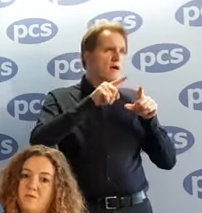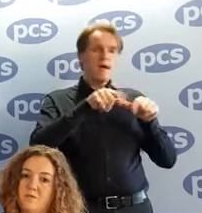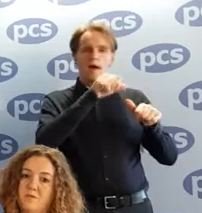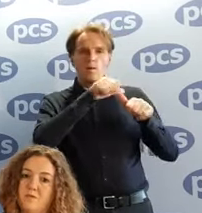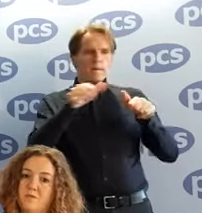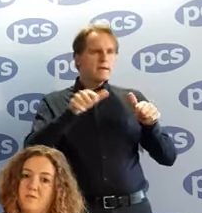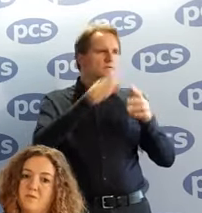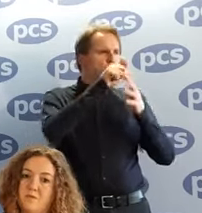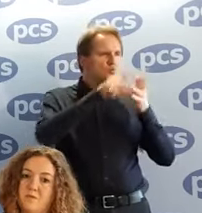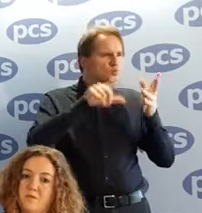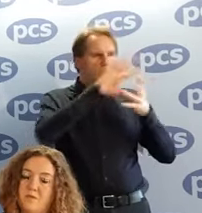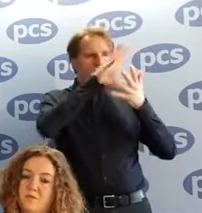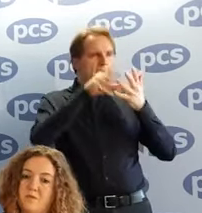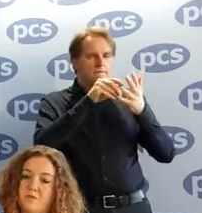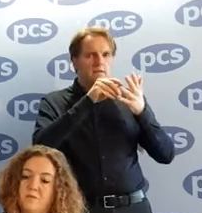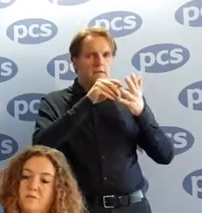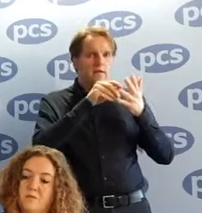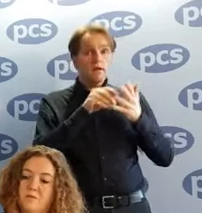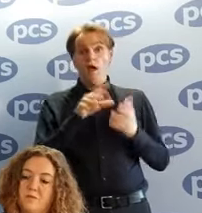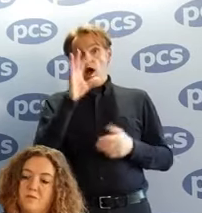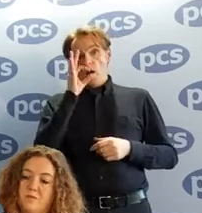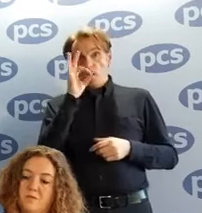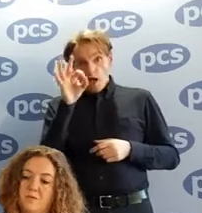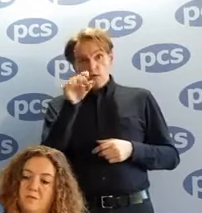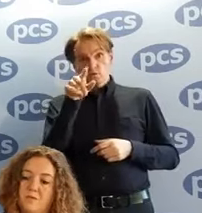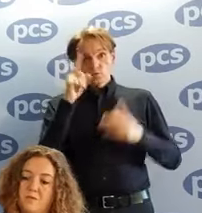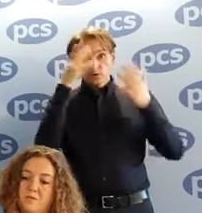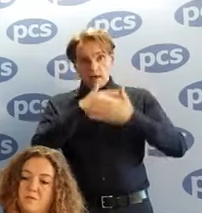the first thing is an appeal to people tonight, is even if you're not a rep you